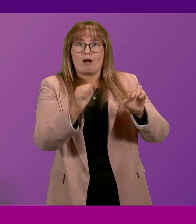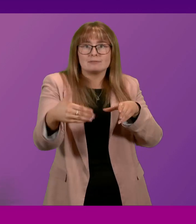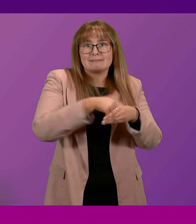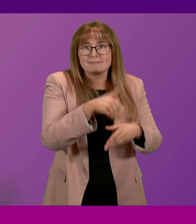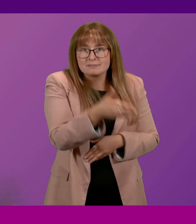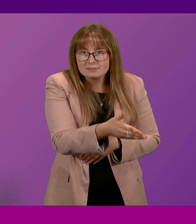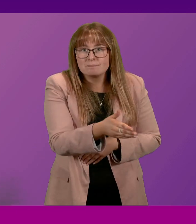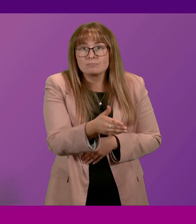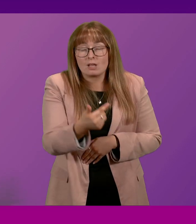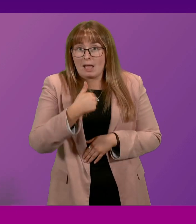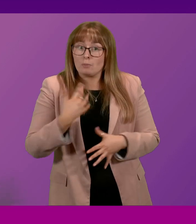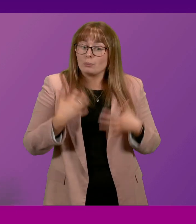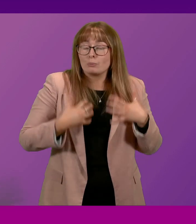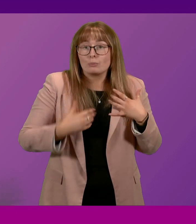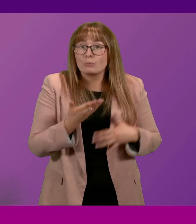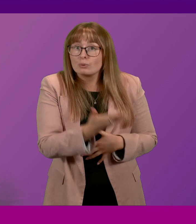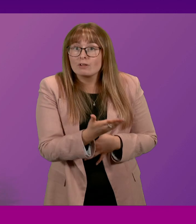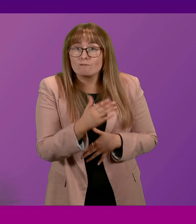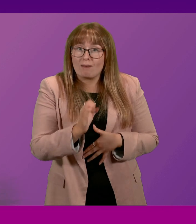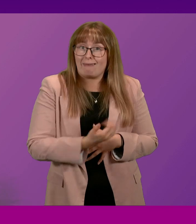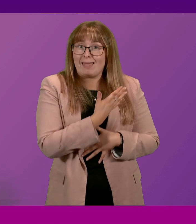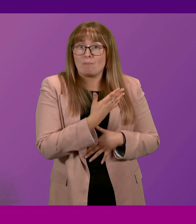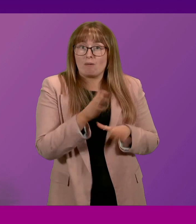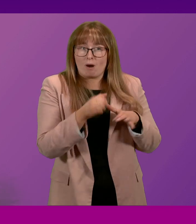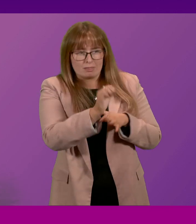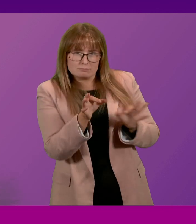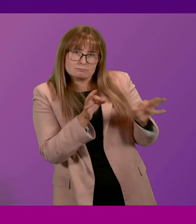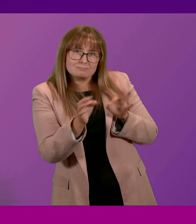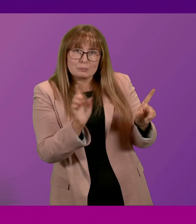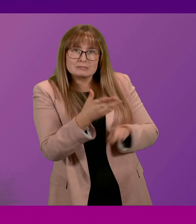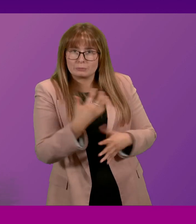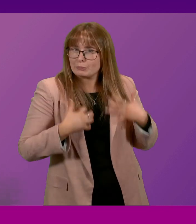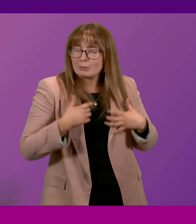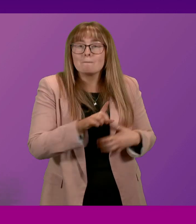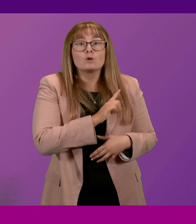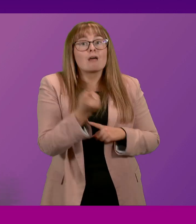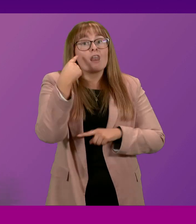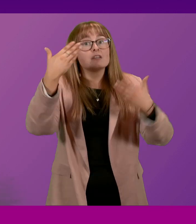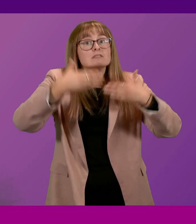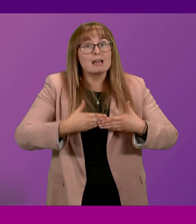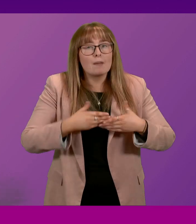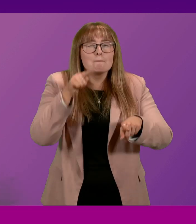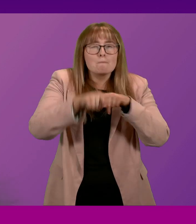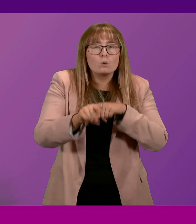I am interested in the Labour Party’s tactics here. Last night, most of the Labour Party members